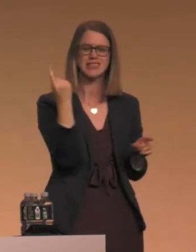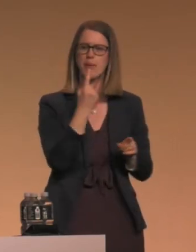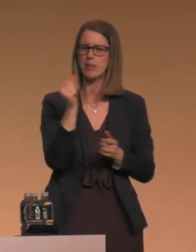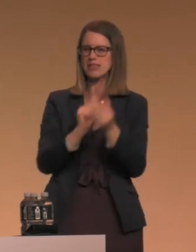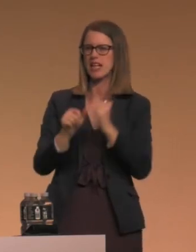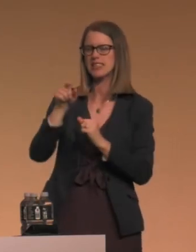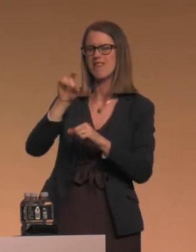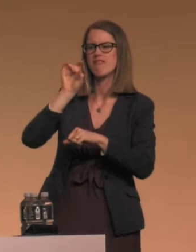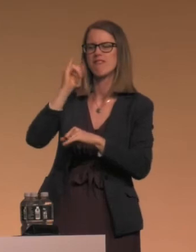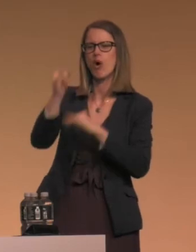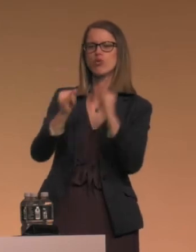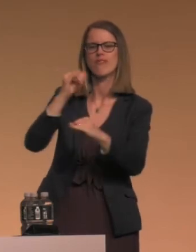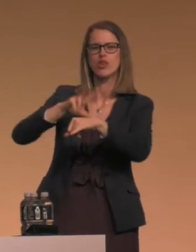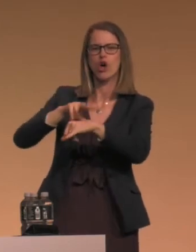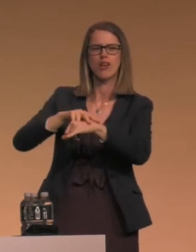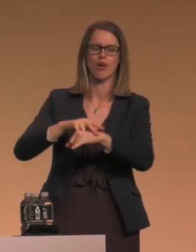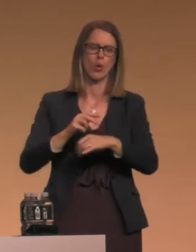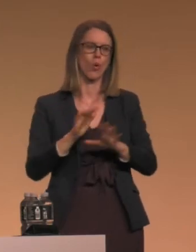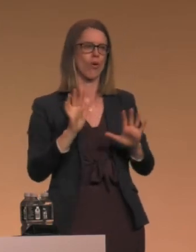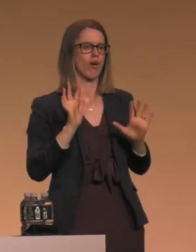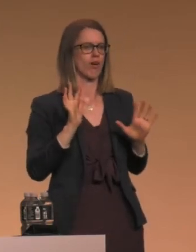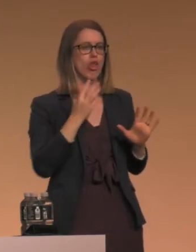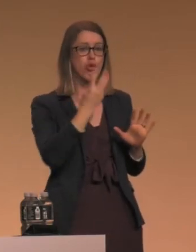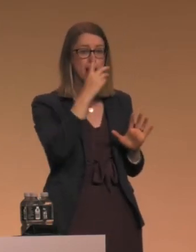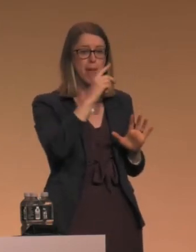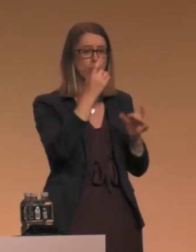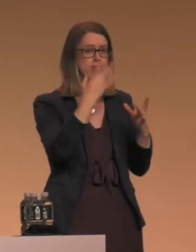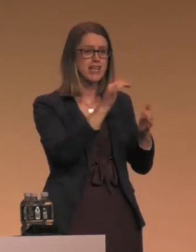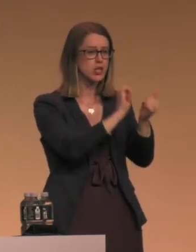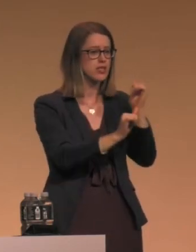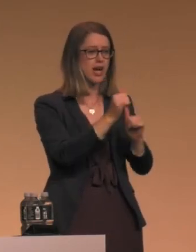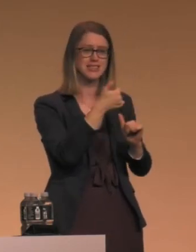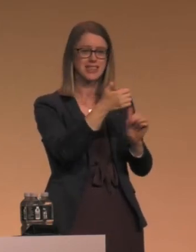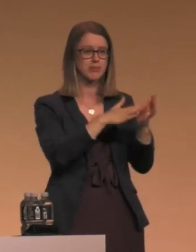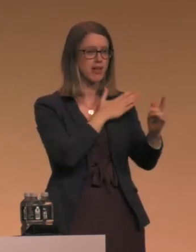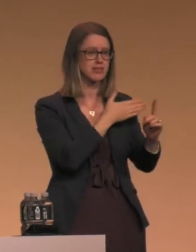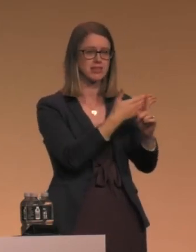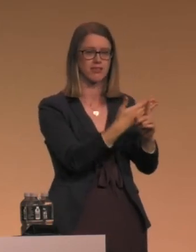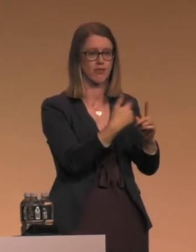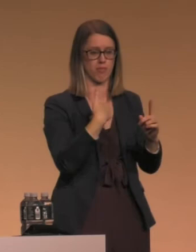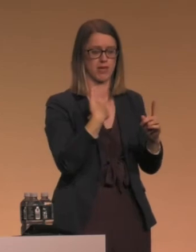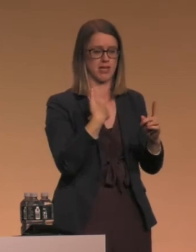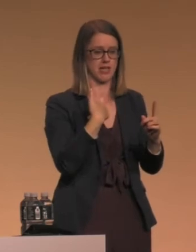it was the doctor's fault. I had had three people take their own lives in the six months prior to that.